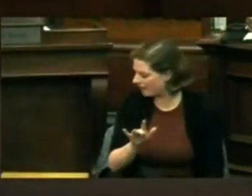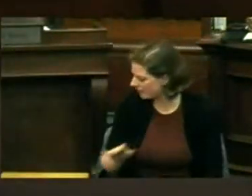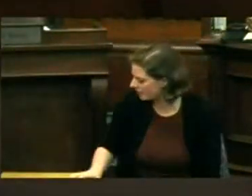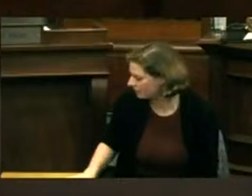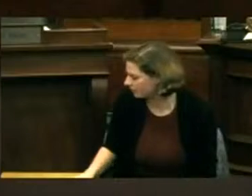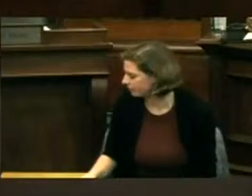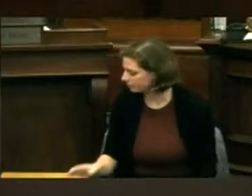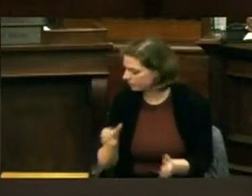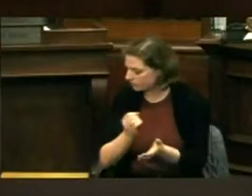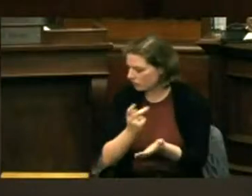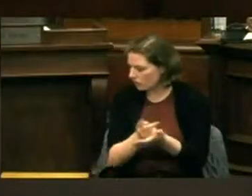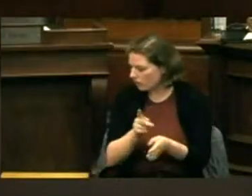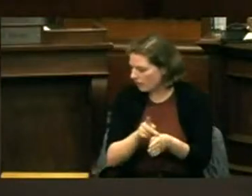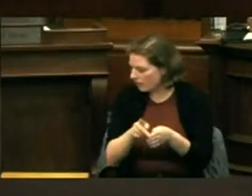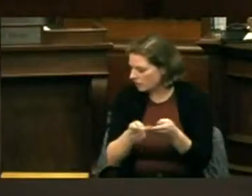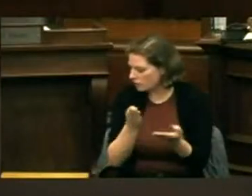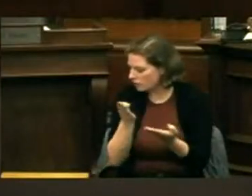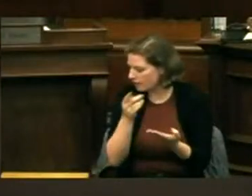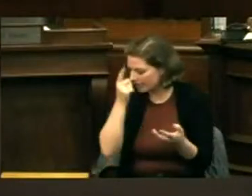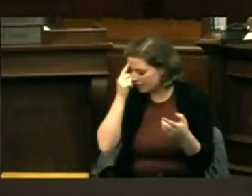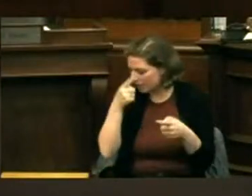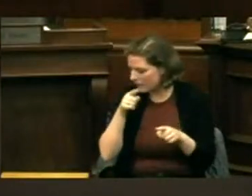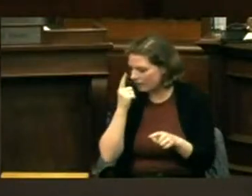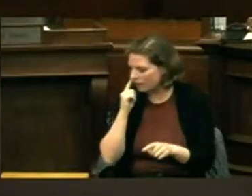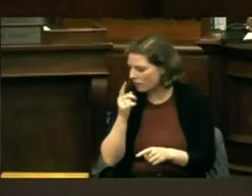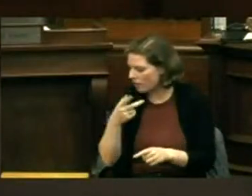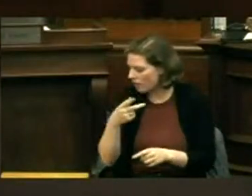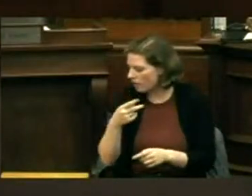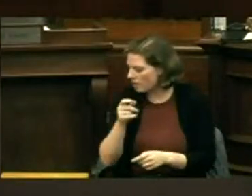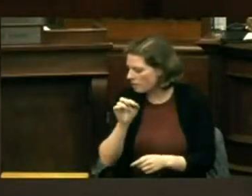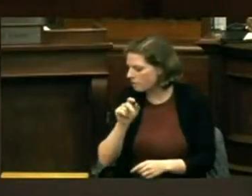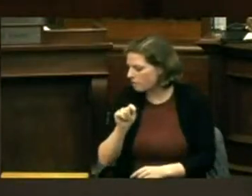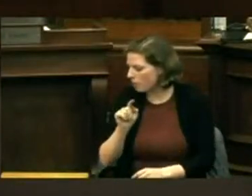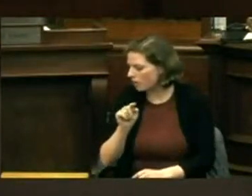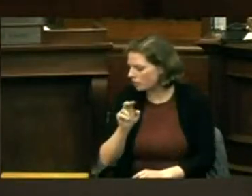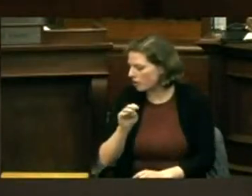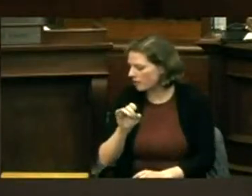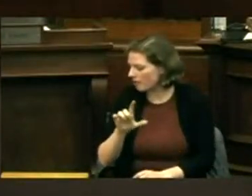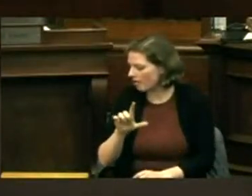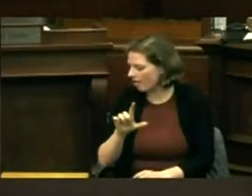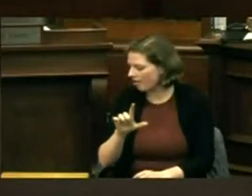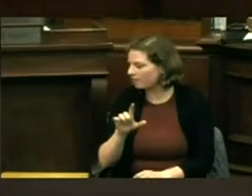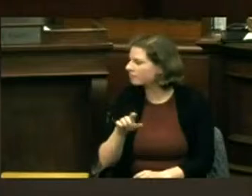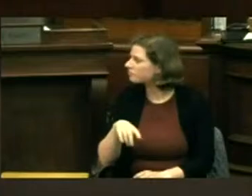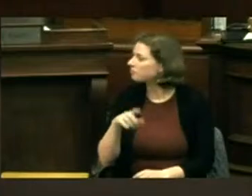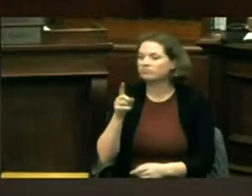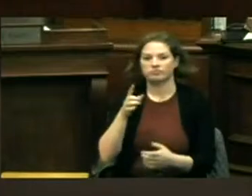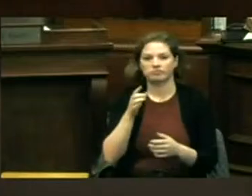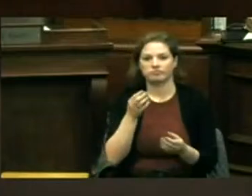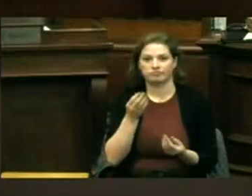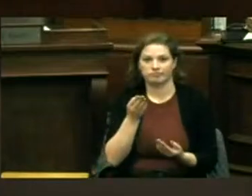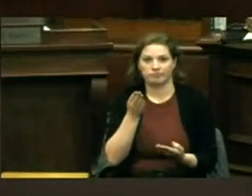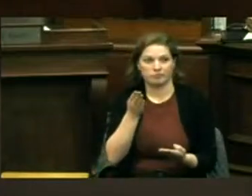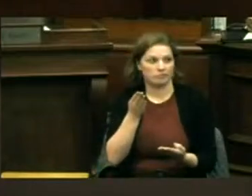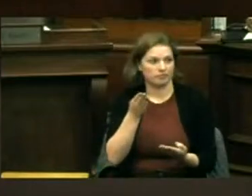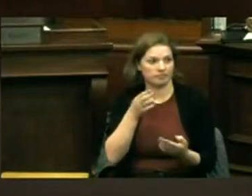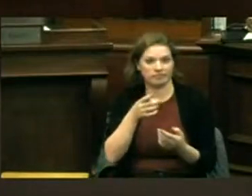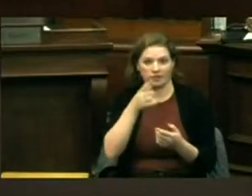Professional services agreement for the port terminal. Rooftop